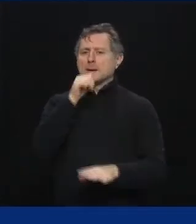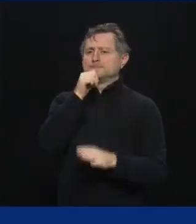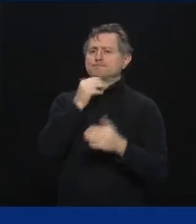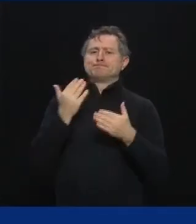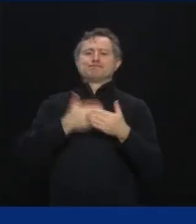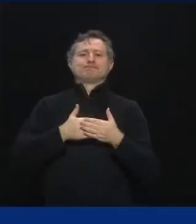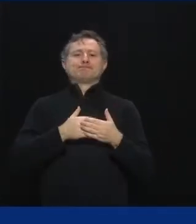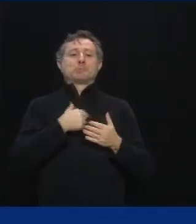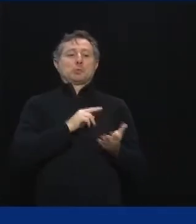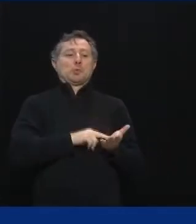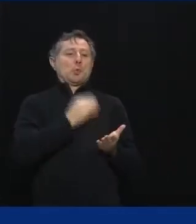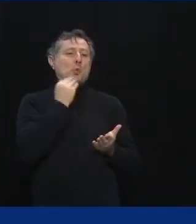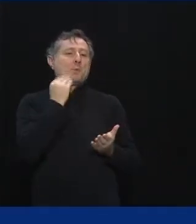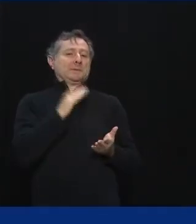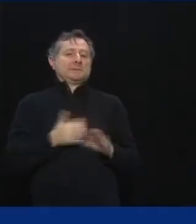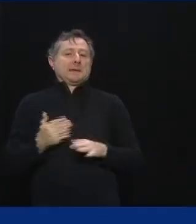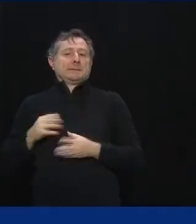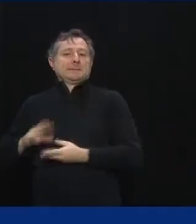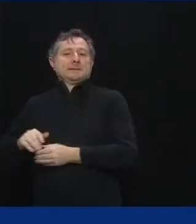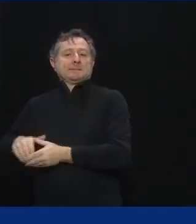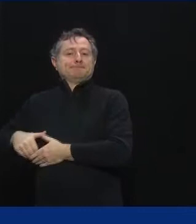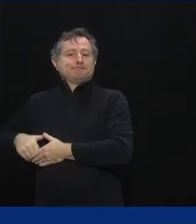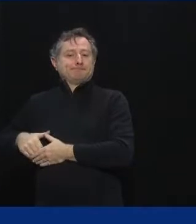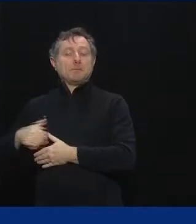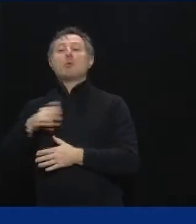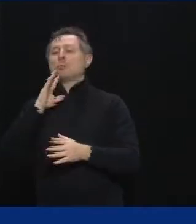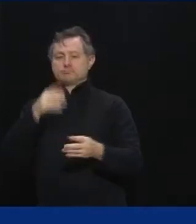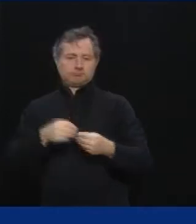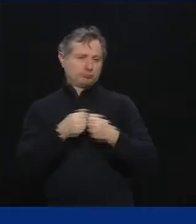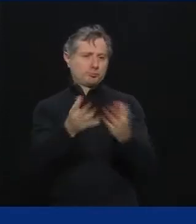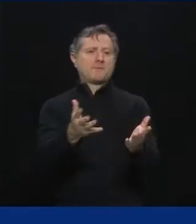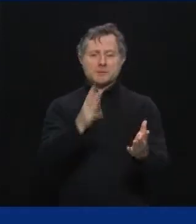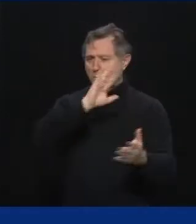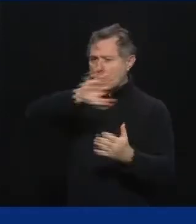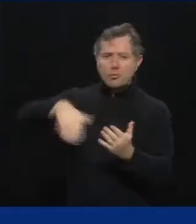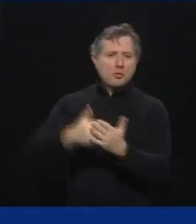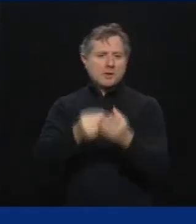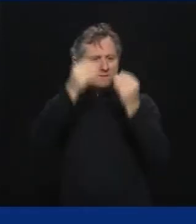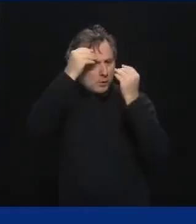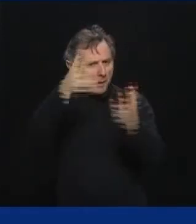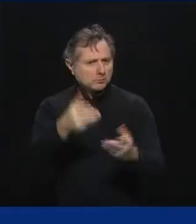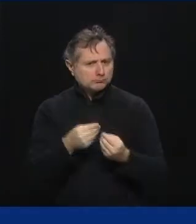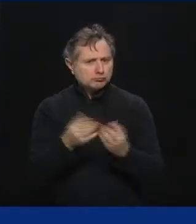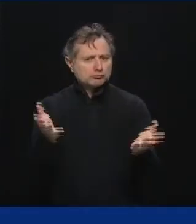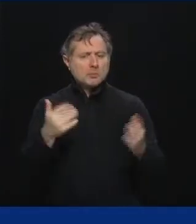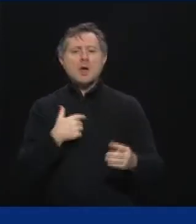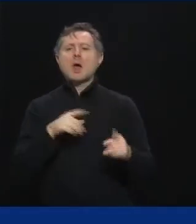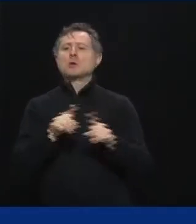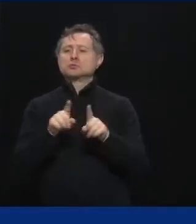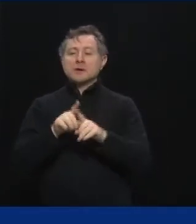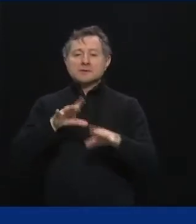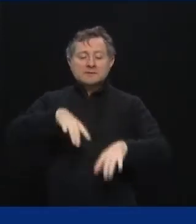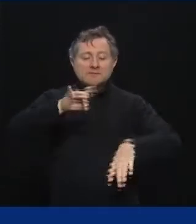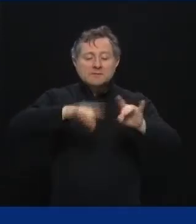FATALITIES. ON OUR FIRST DAY WE RELEASED DATA THAT HAD BEEN PREVIOUSLY NURSING HOME DEATHS AND WE'RE